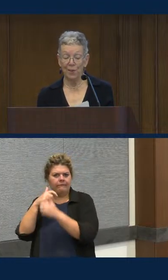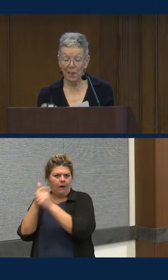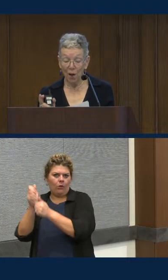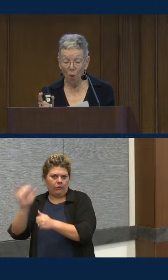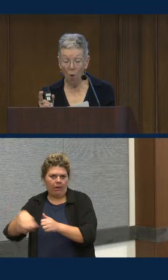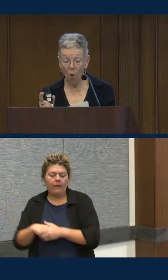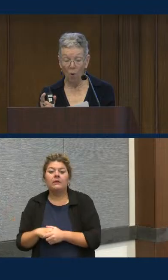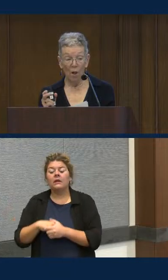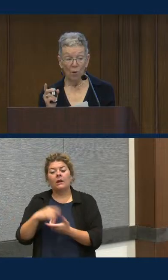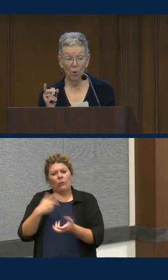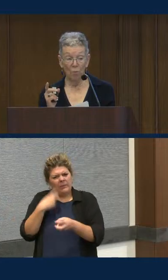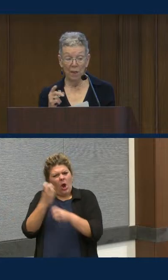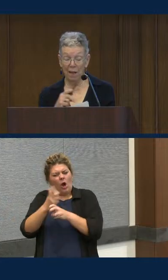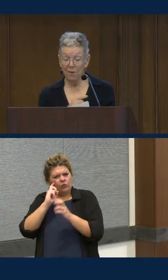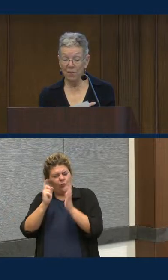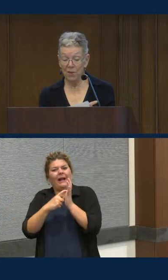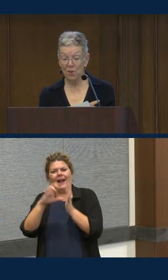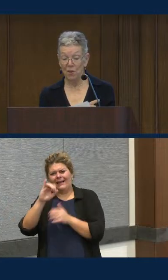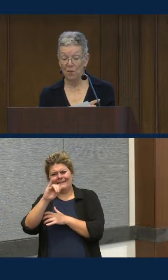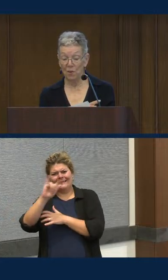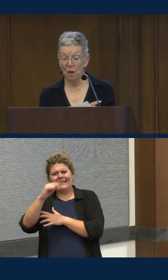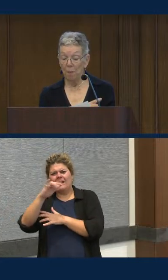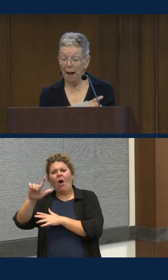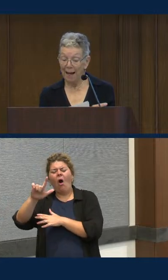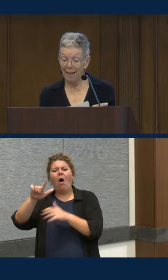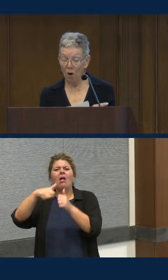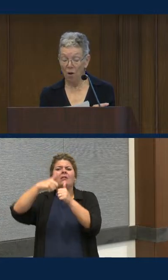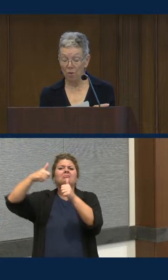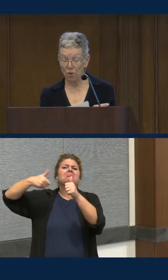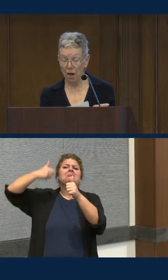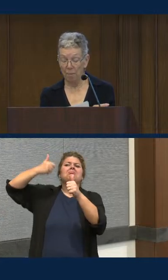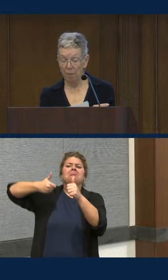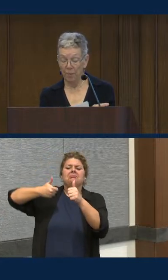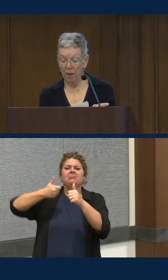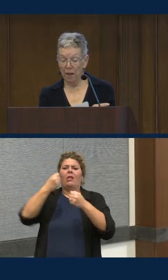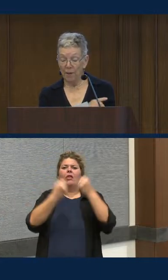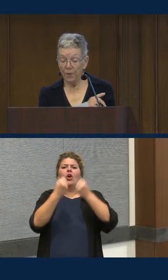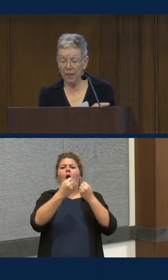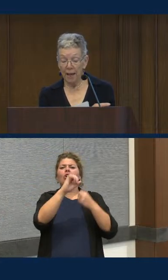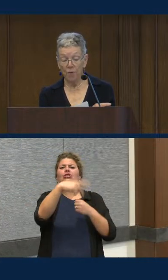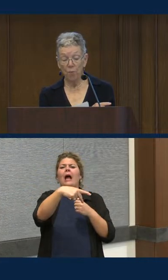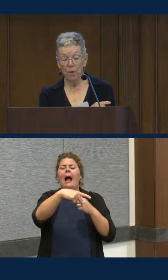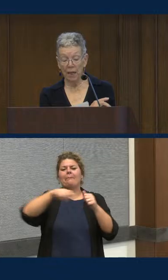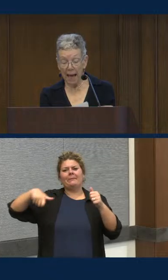looming in the distance, behind the auto shop. Together with the